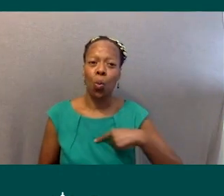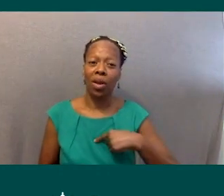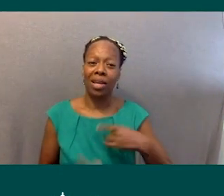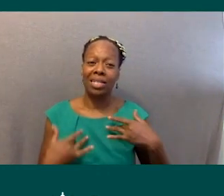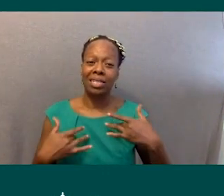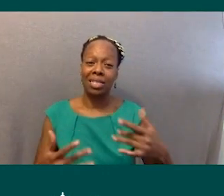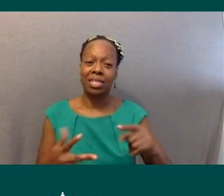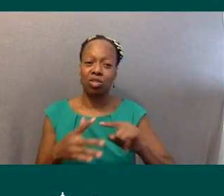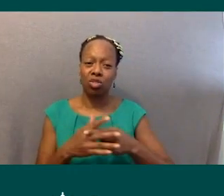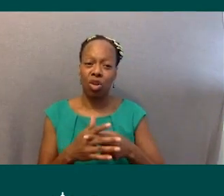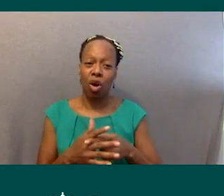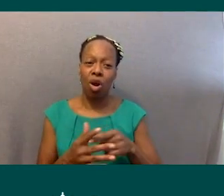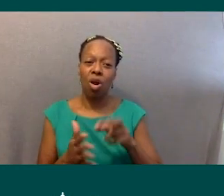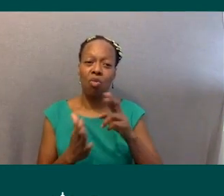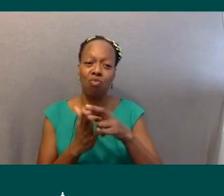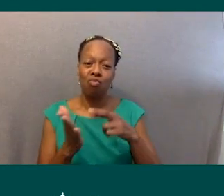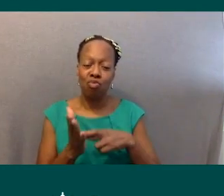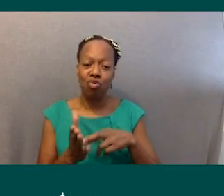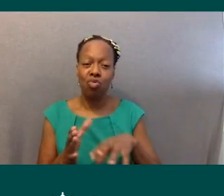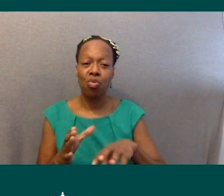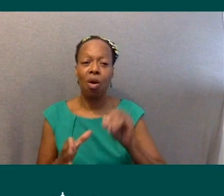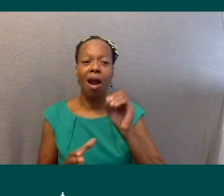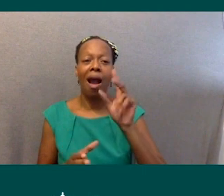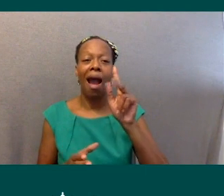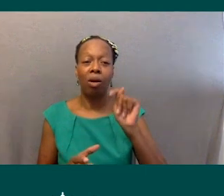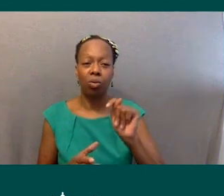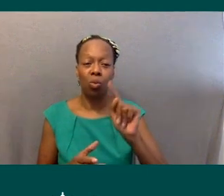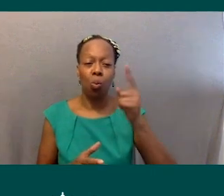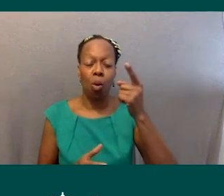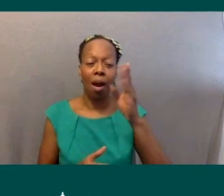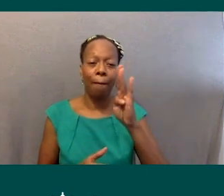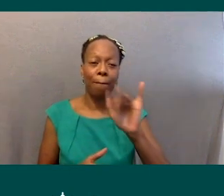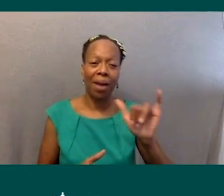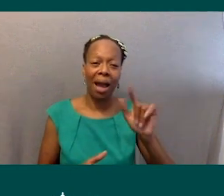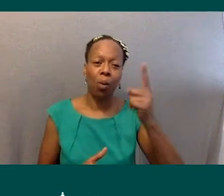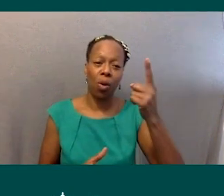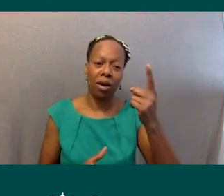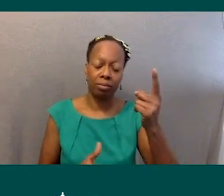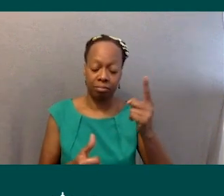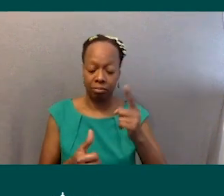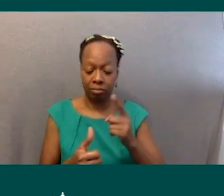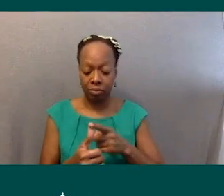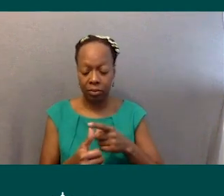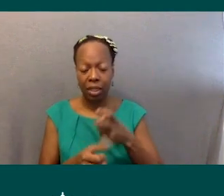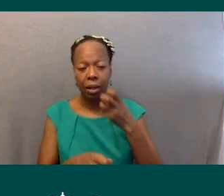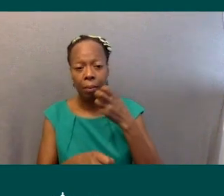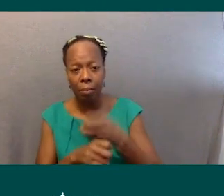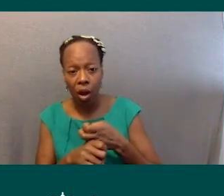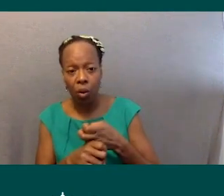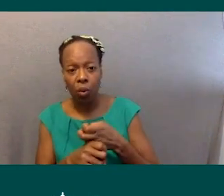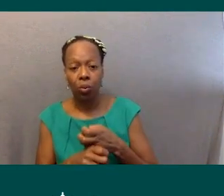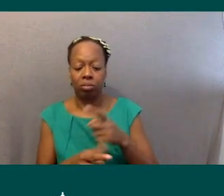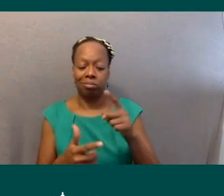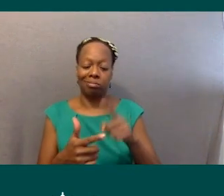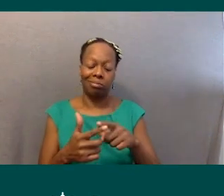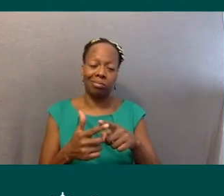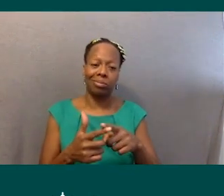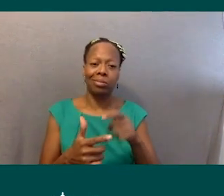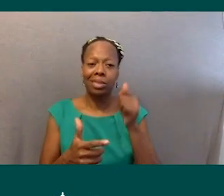and then we go to orthopedic issues like hip problems, spine problem, skin problem, drooling, aspiration.